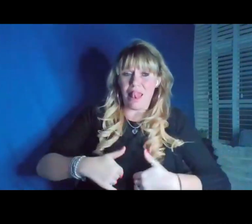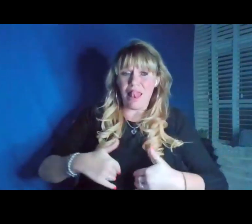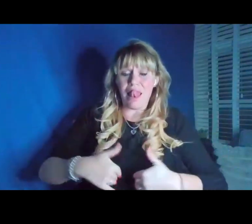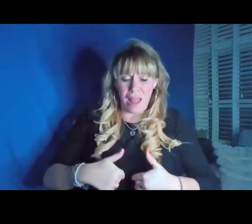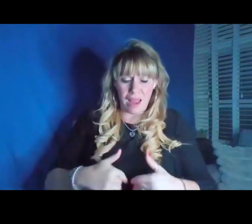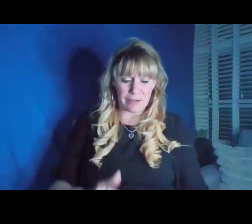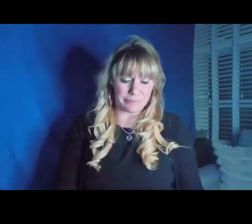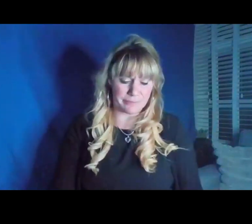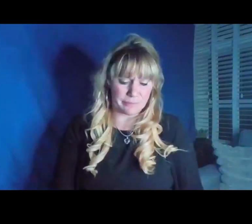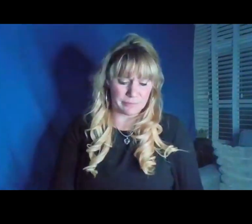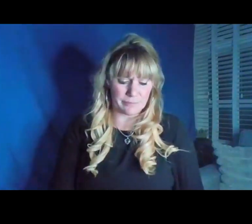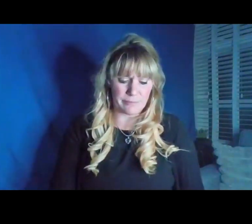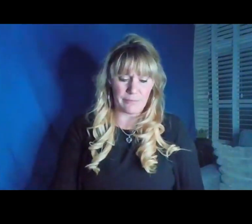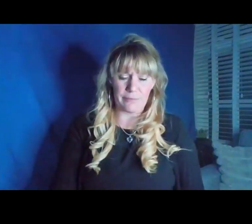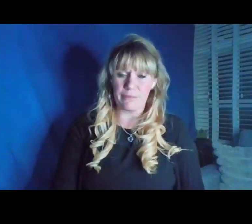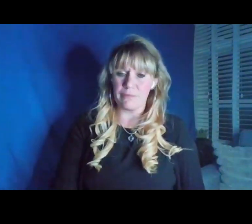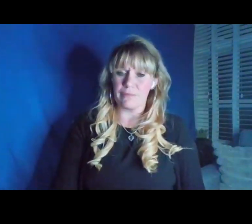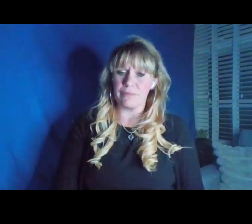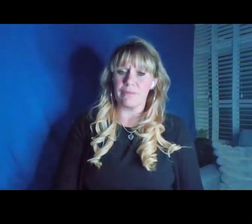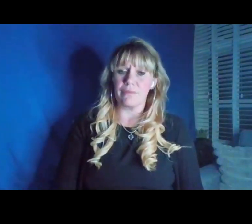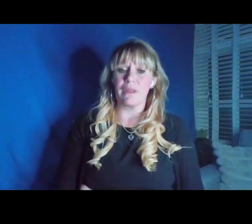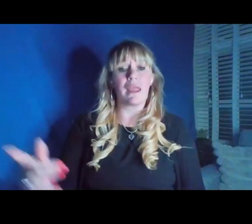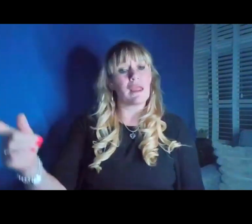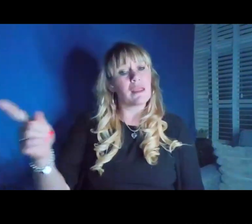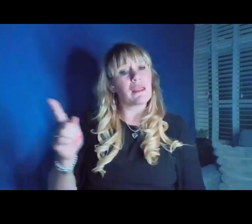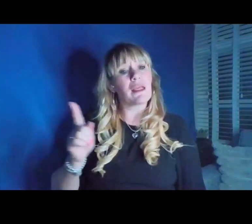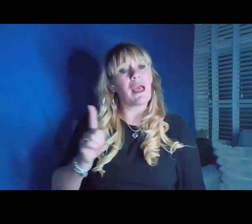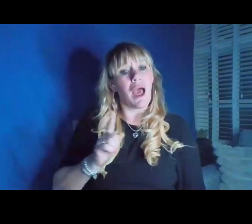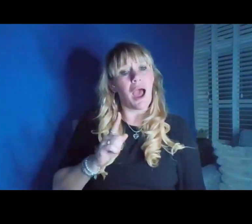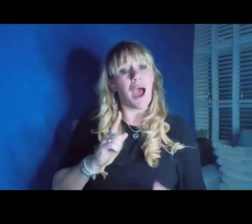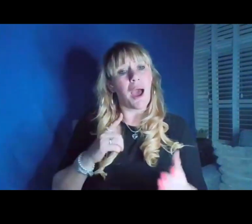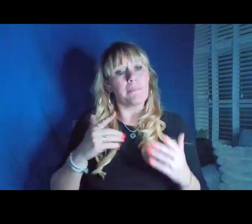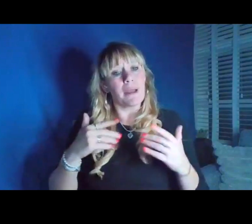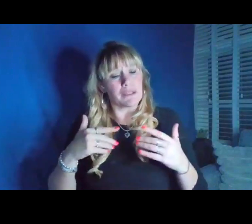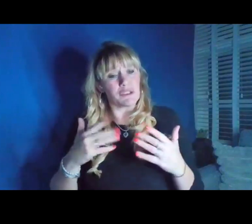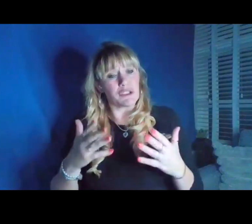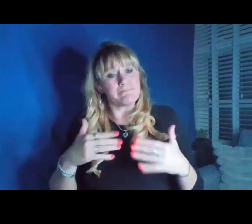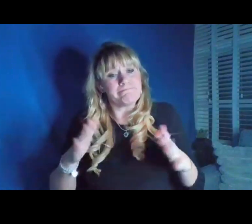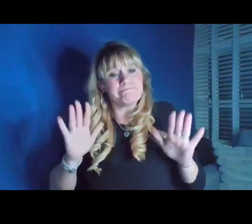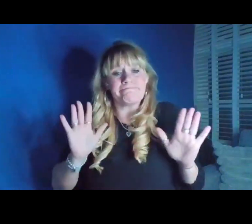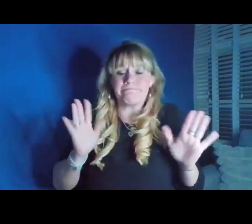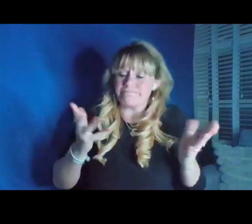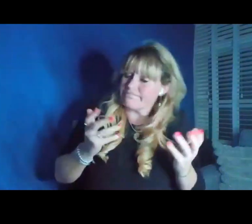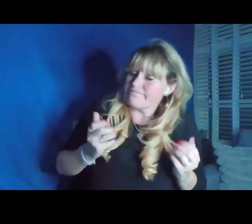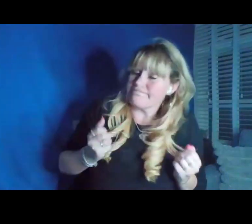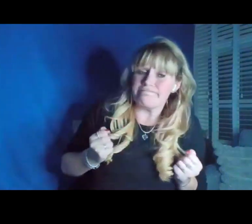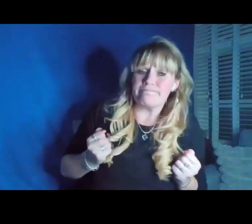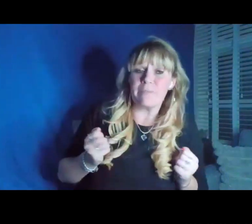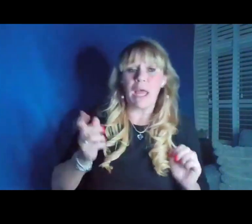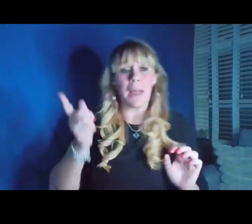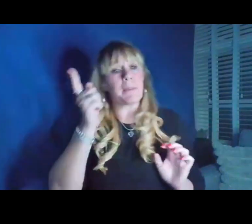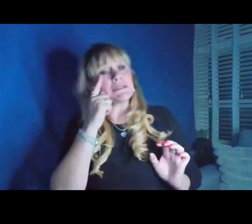come and feel - come and be Come and hear - come, see